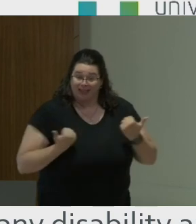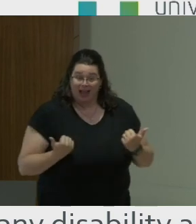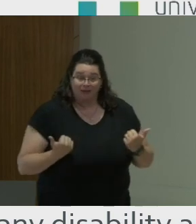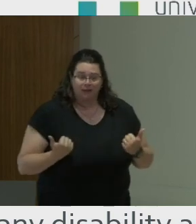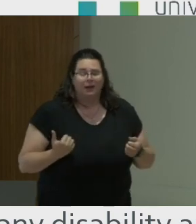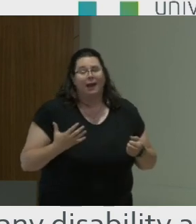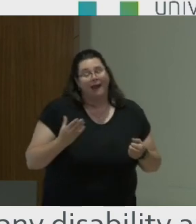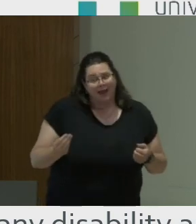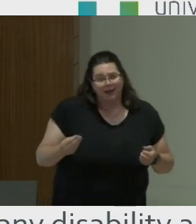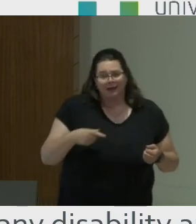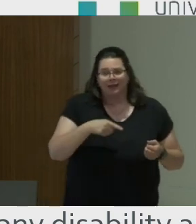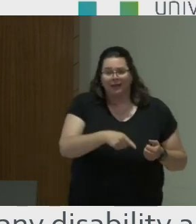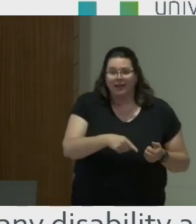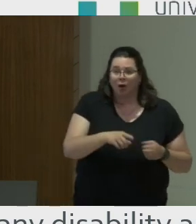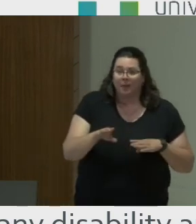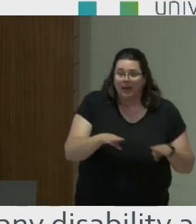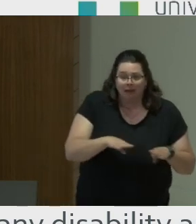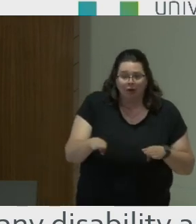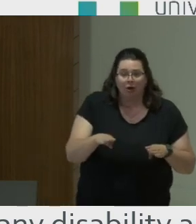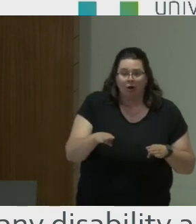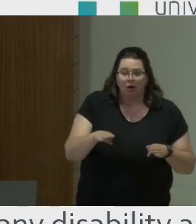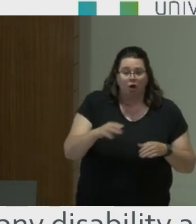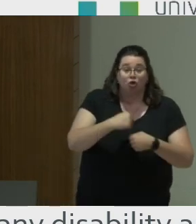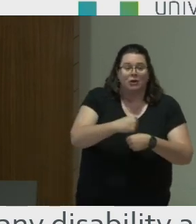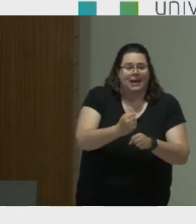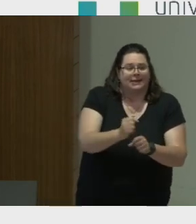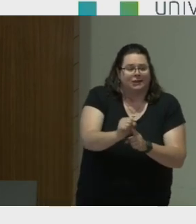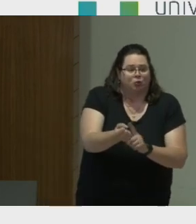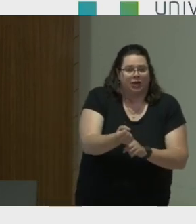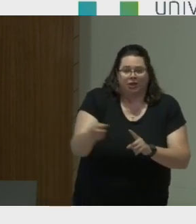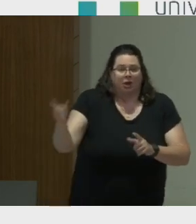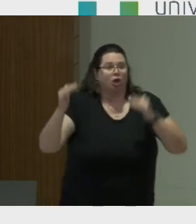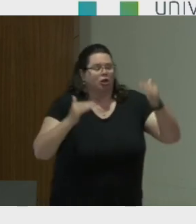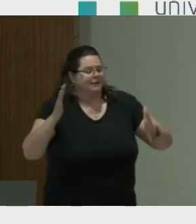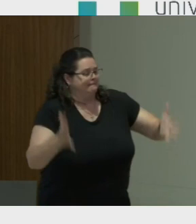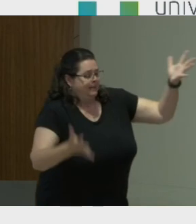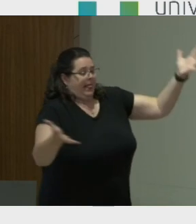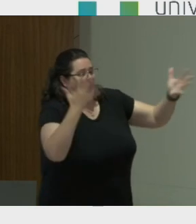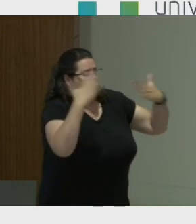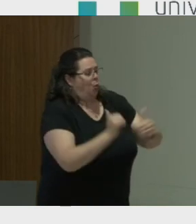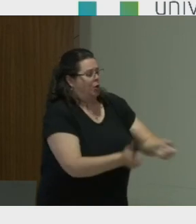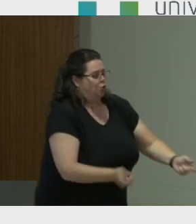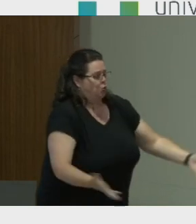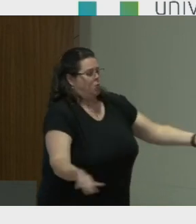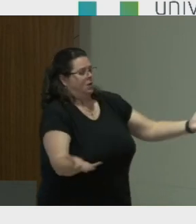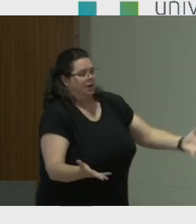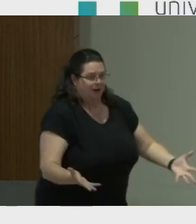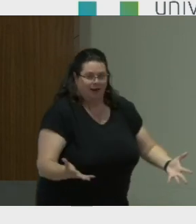situations that are difficult to handle for the adults. And now these are very, very busy slides.